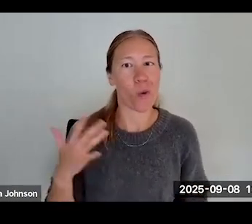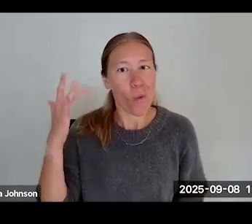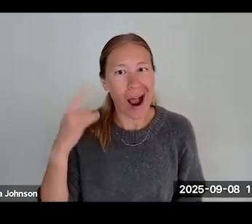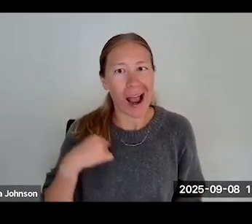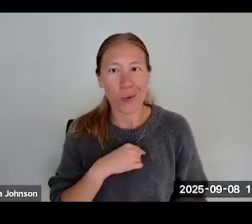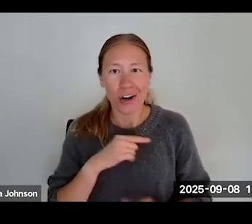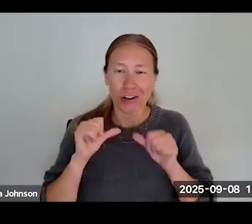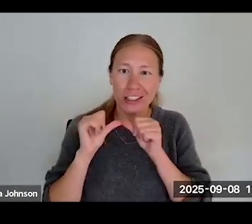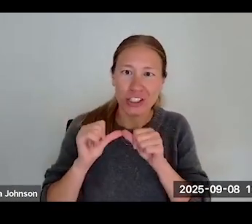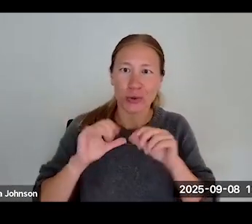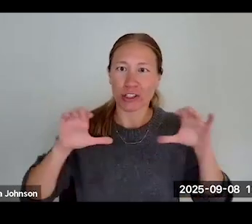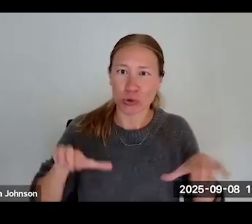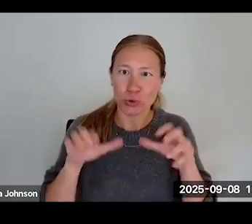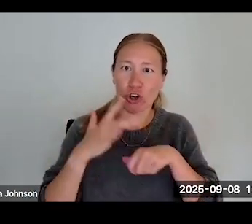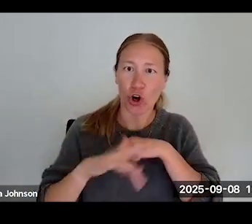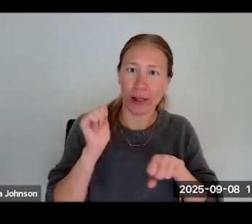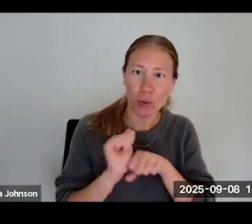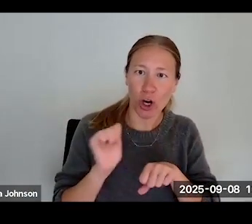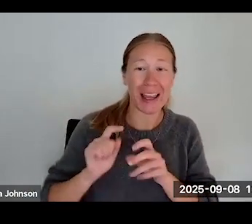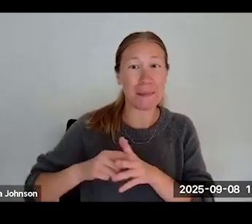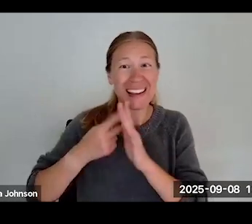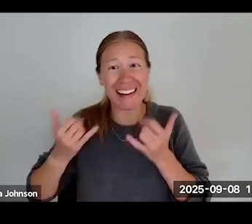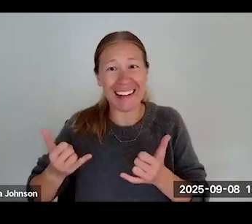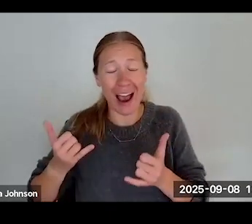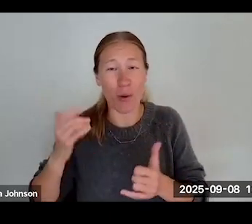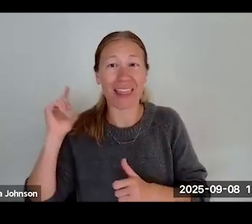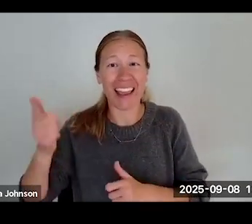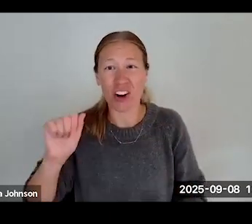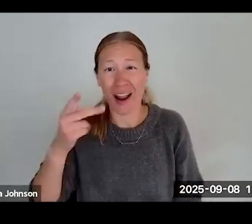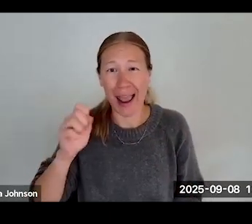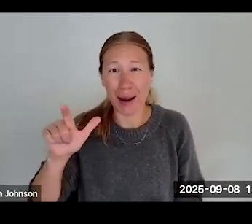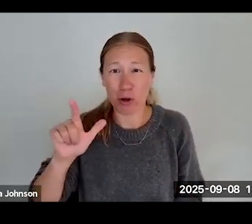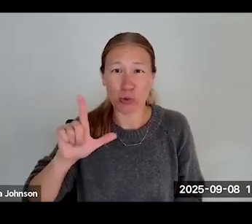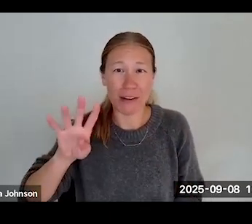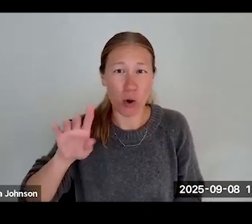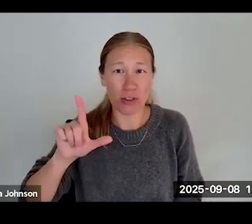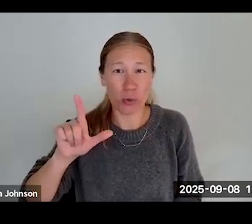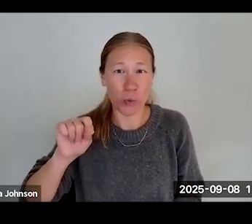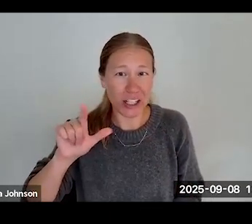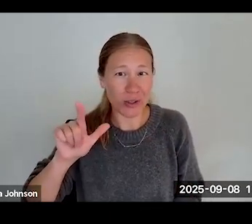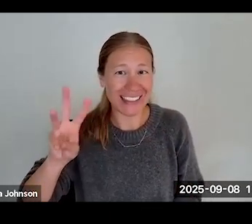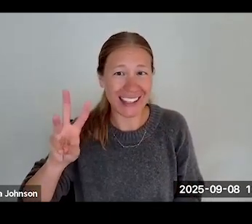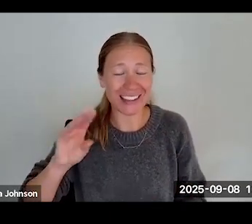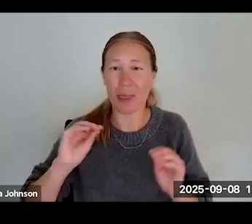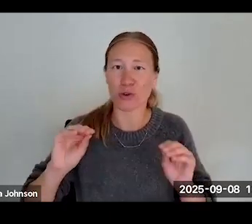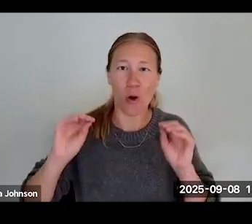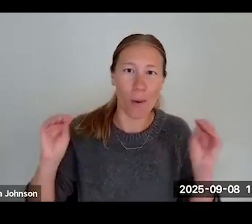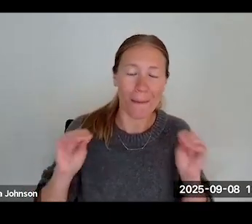and really get started on this work now. After April 24th, 2026, there's not a magical switch that is toggled on or off